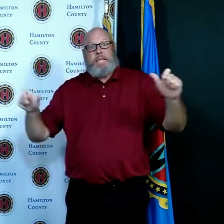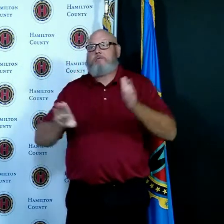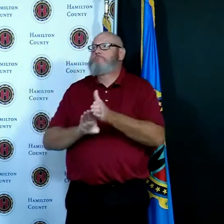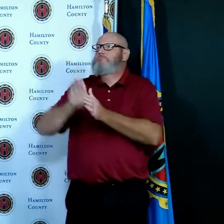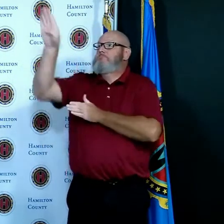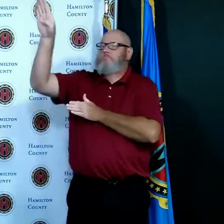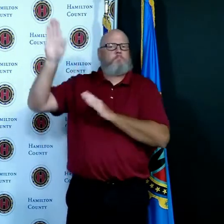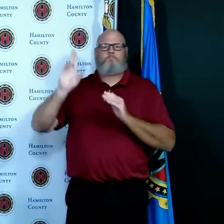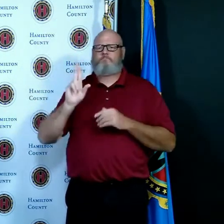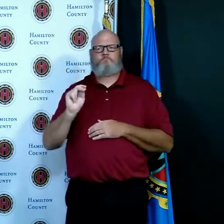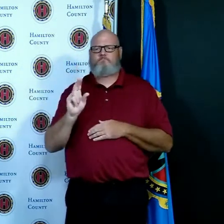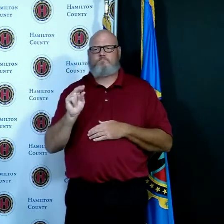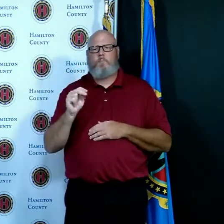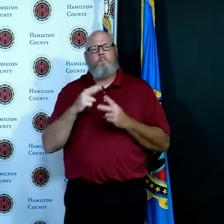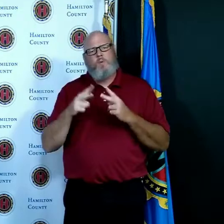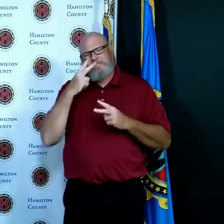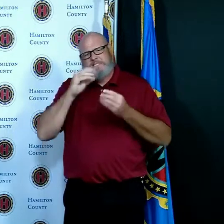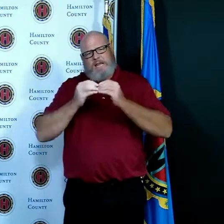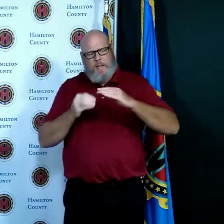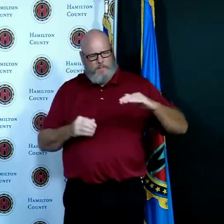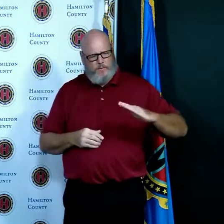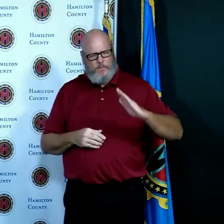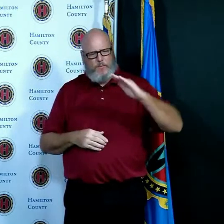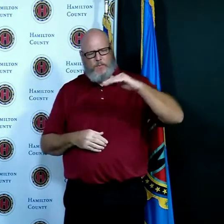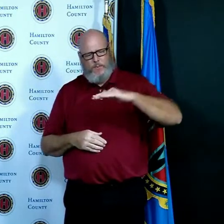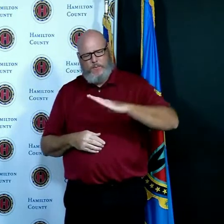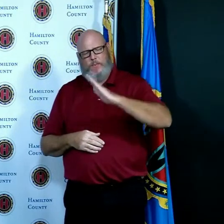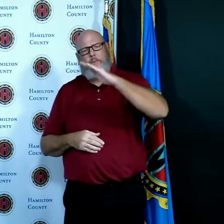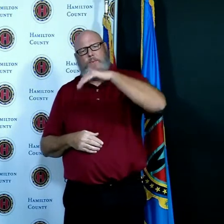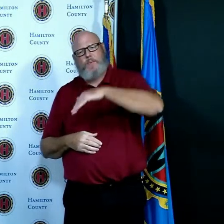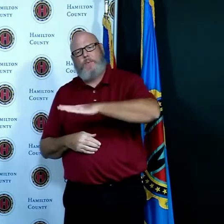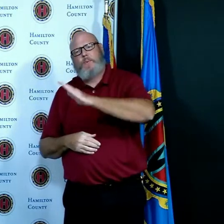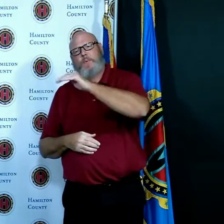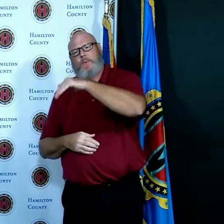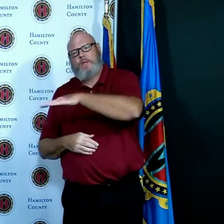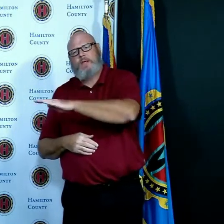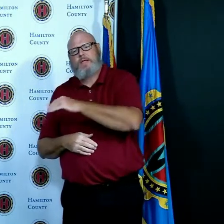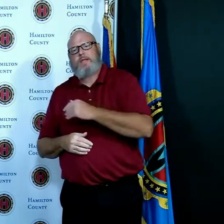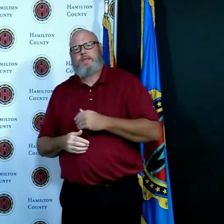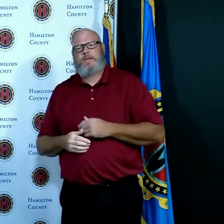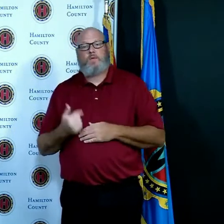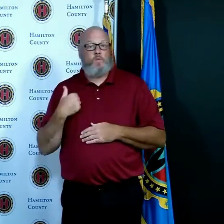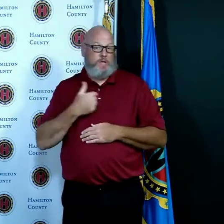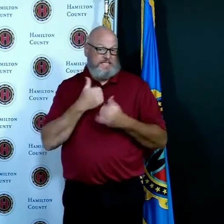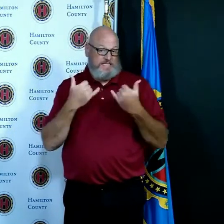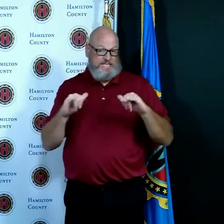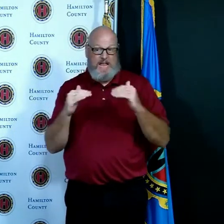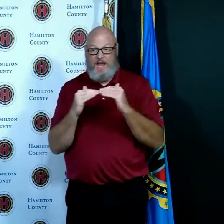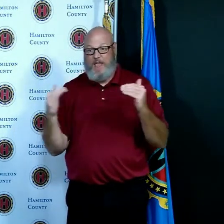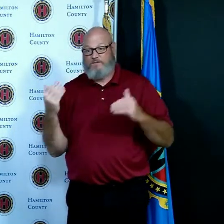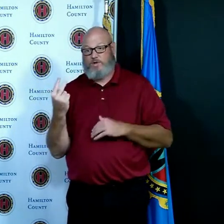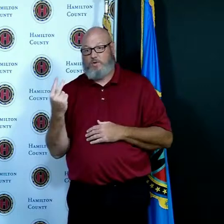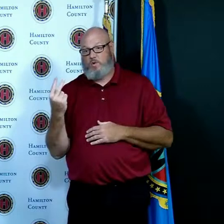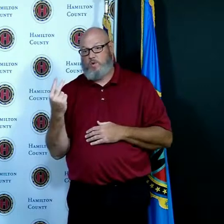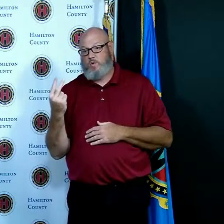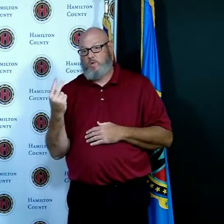County remains a level two on the Ohio public health alert advisory system which I believe truly to be testament to